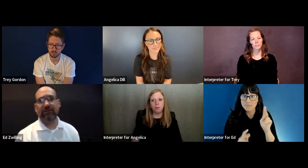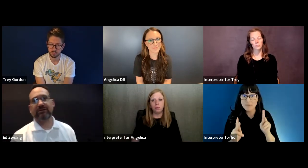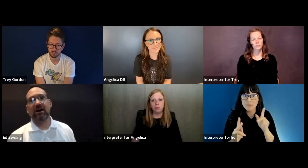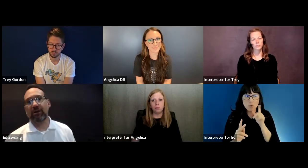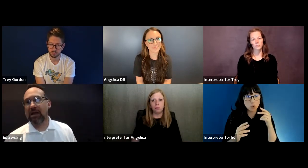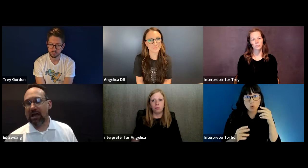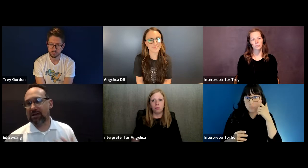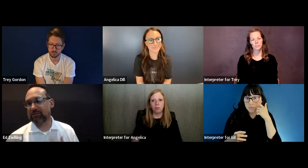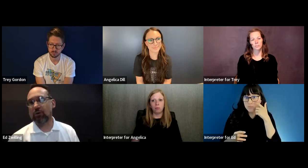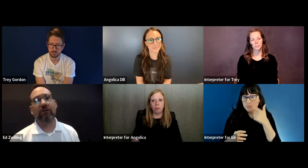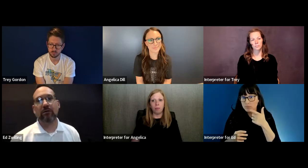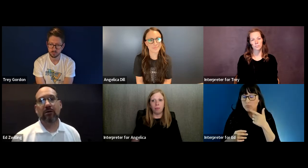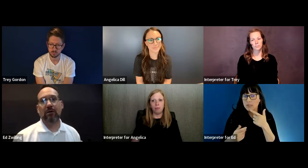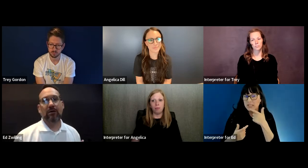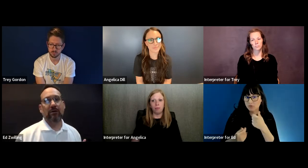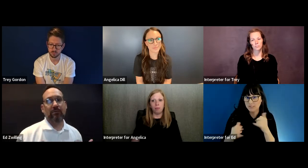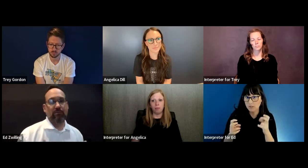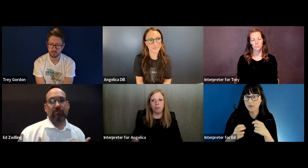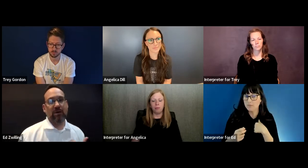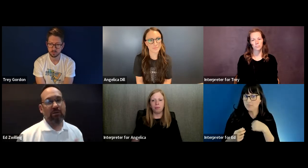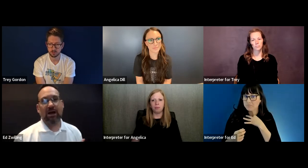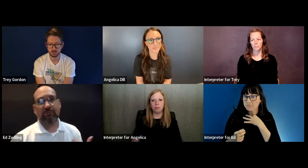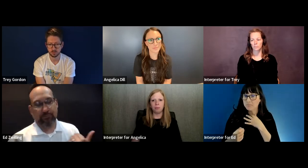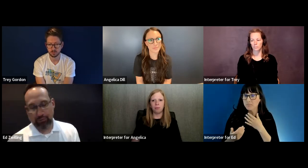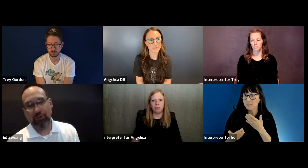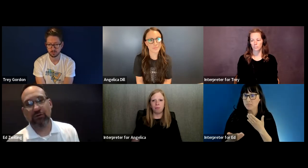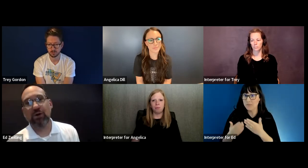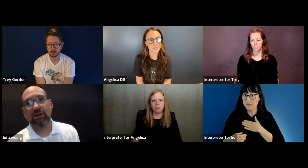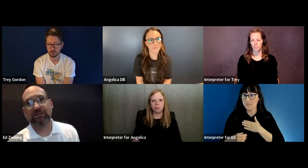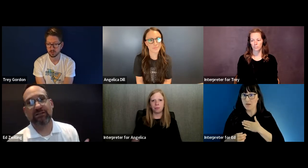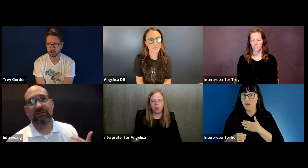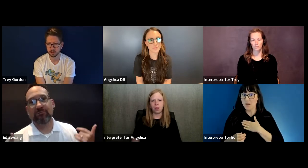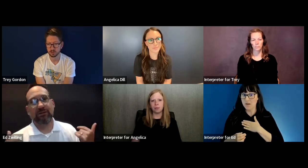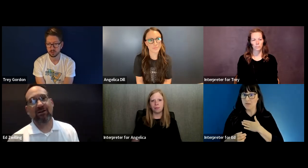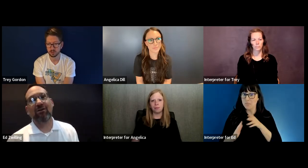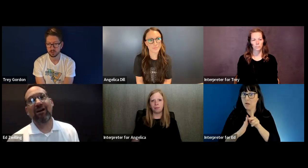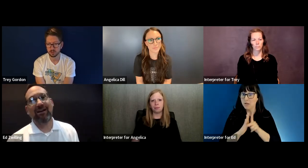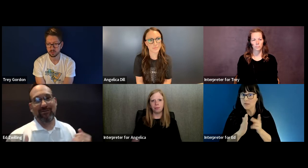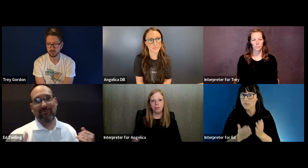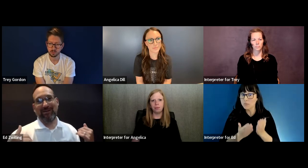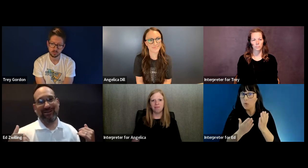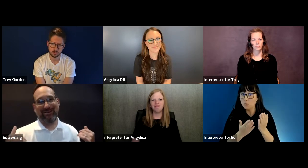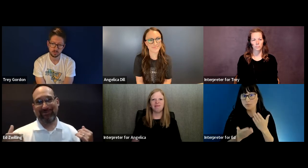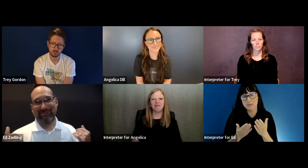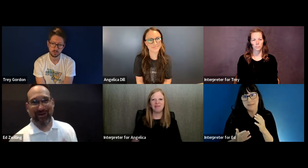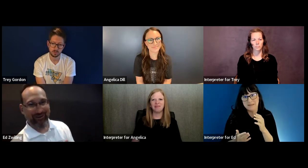in this topic as to whether maybe my proposed policy isn't all that maybe it could be better